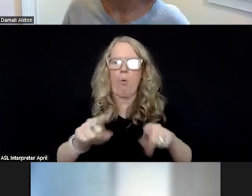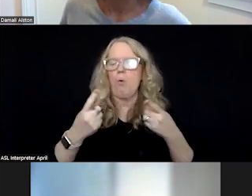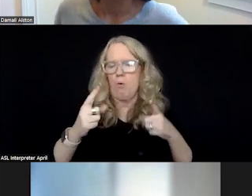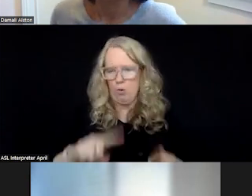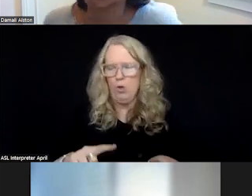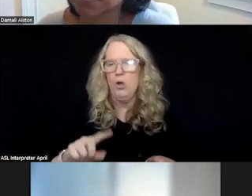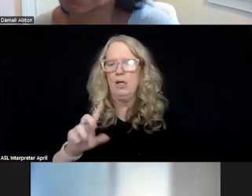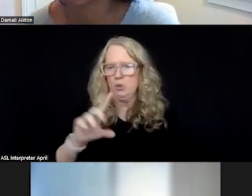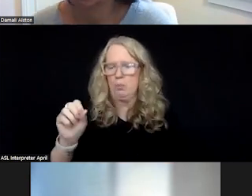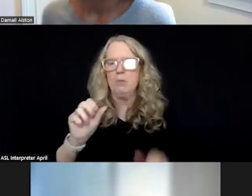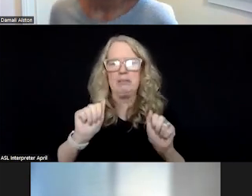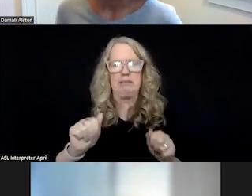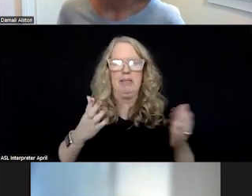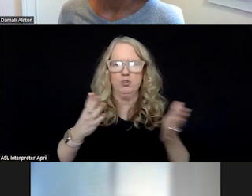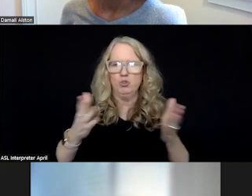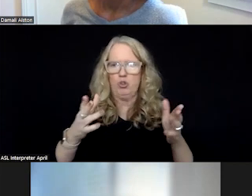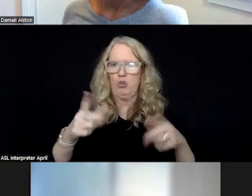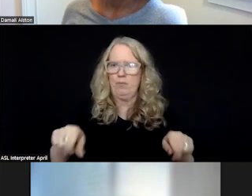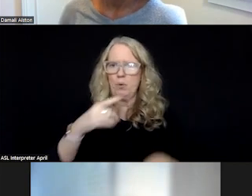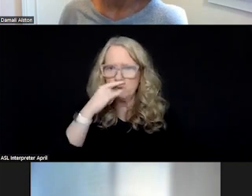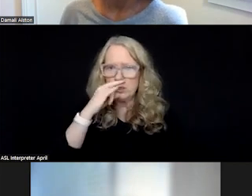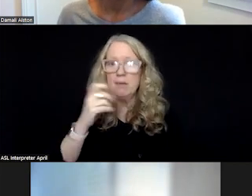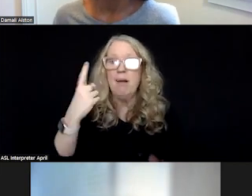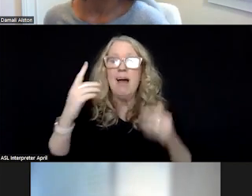SERVE THOSE KIDS. ON THE ADULT SIDE,